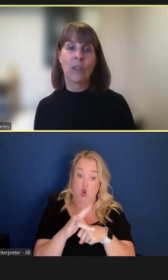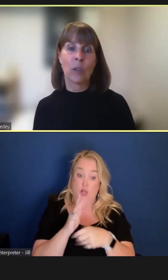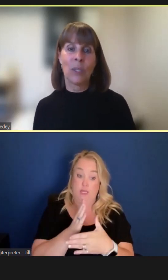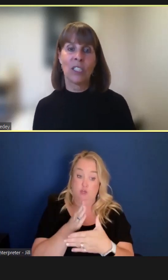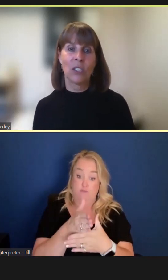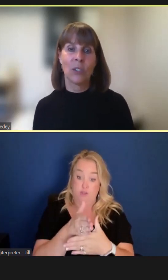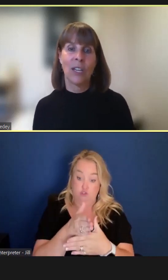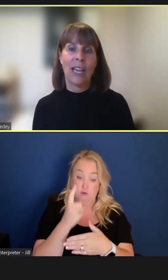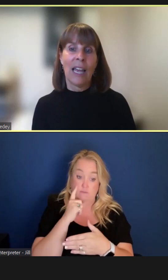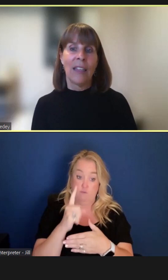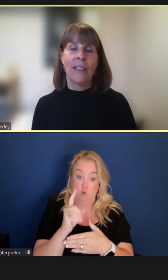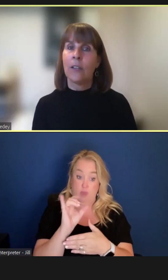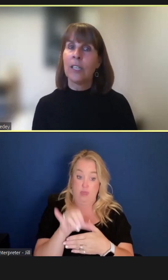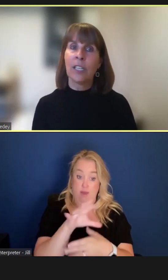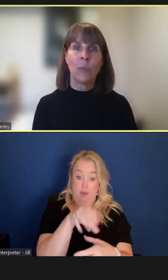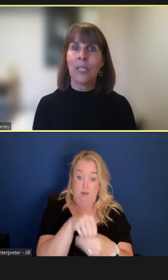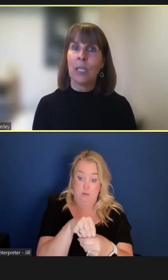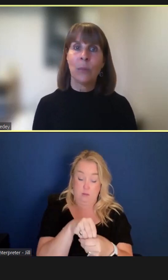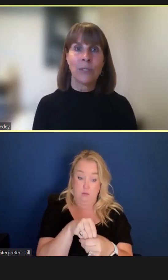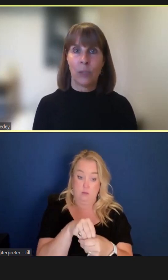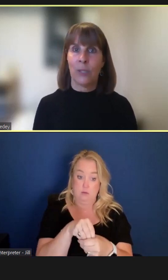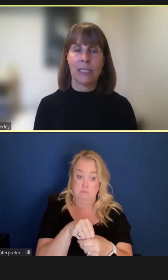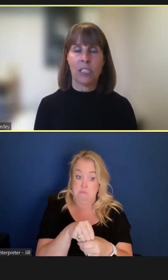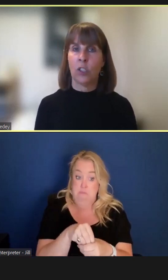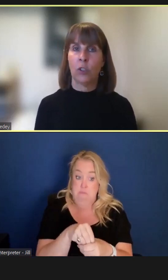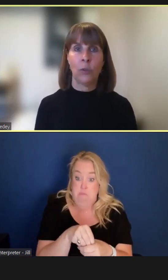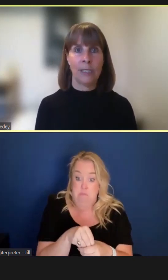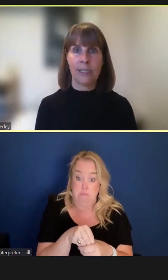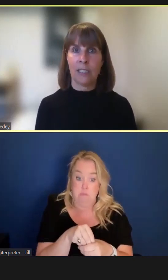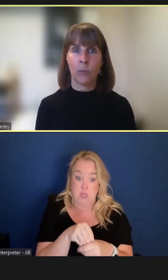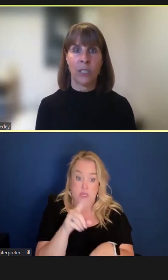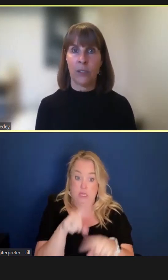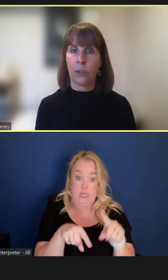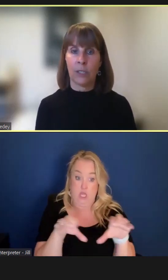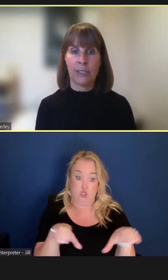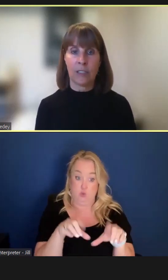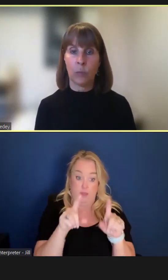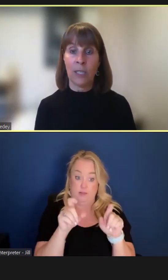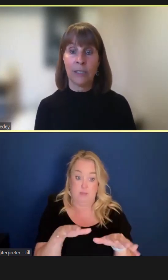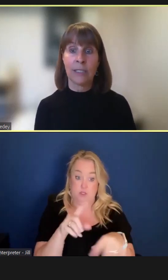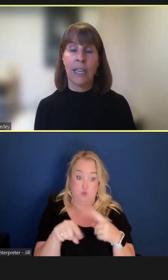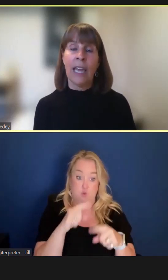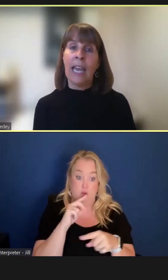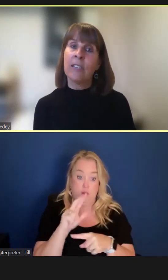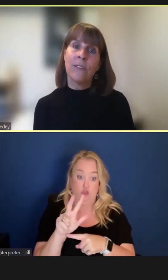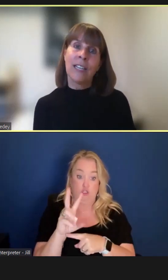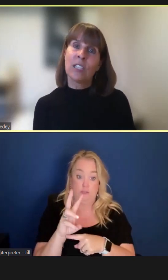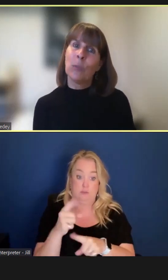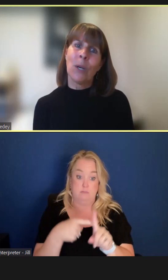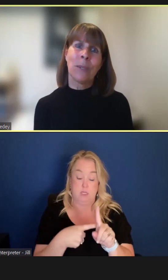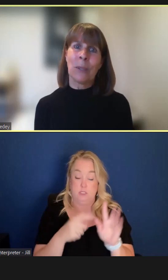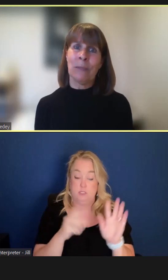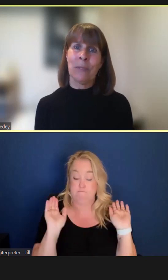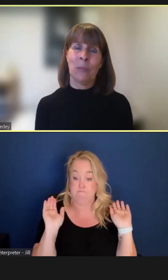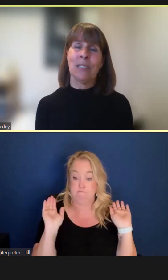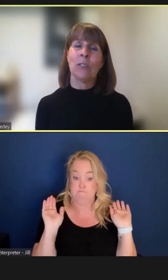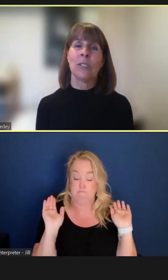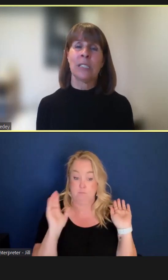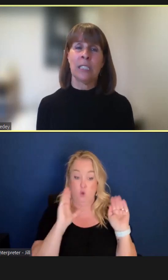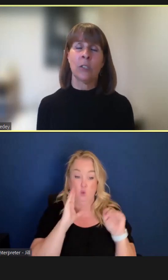picture they're not going to be able typically to do the assessment at 36 months and in fact they probably aren't even going to be interested in doing the